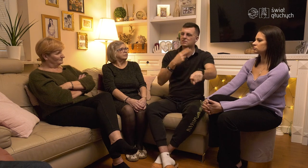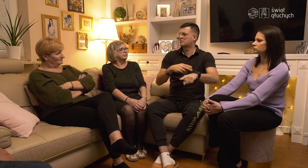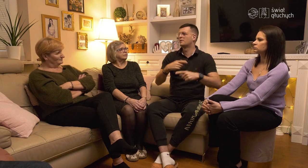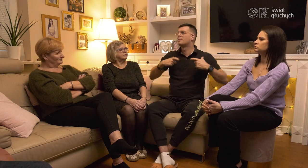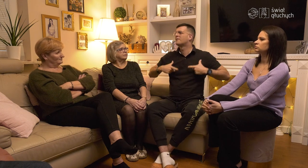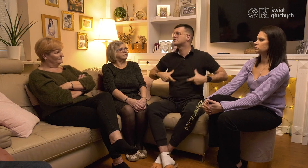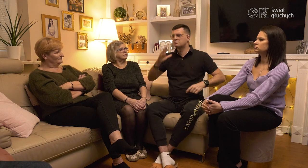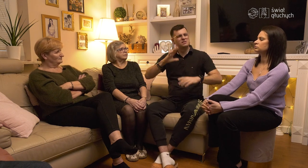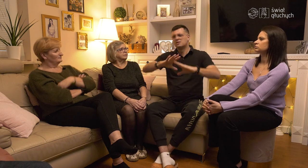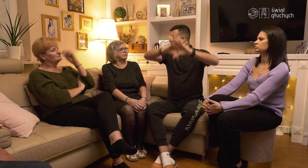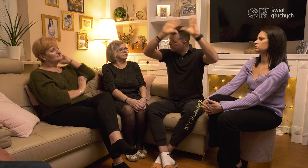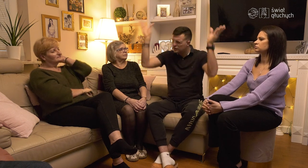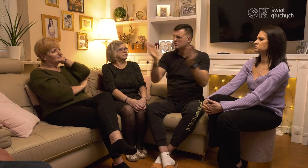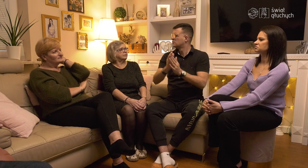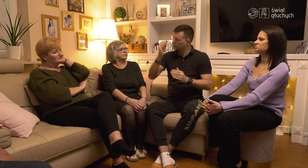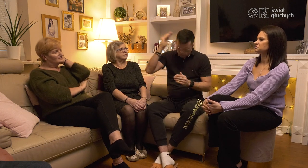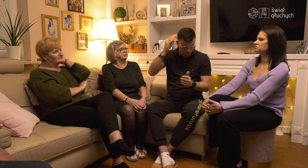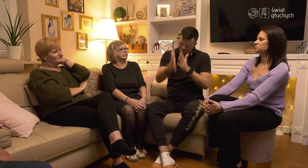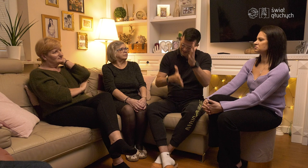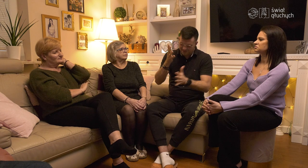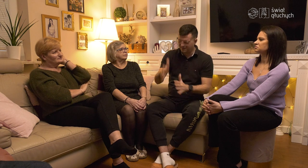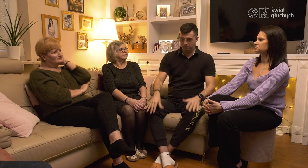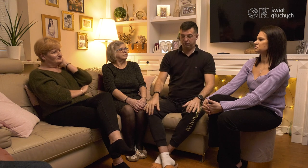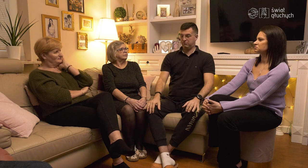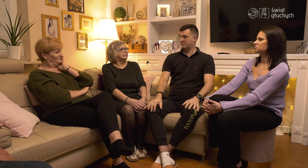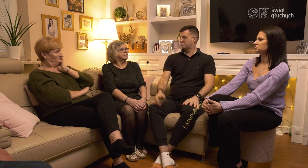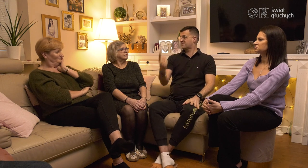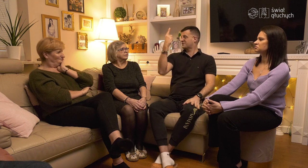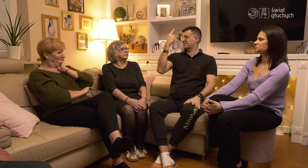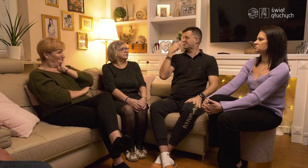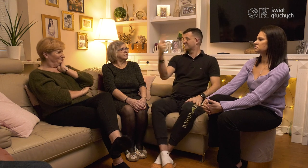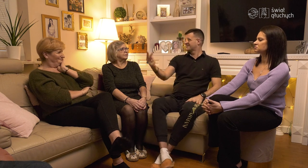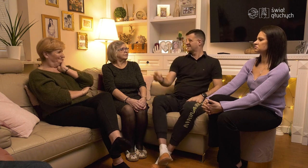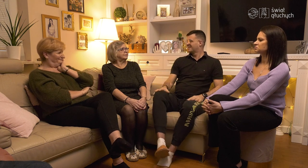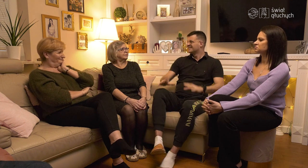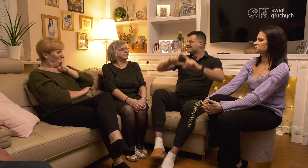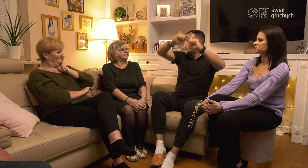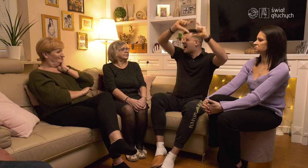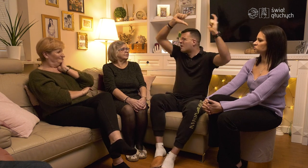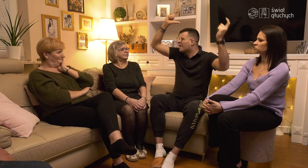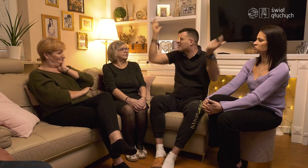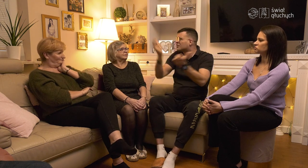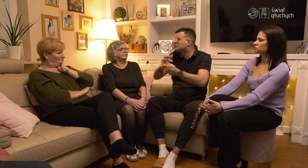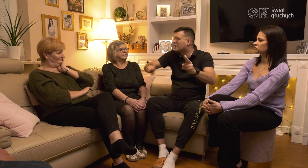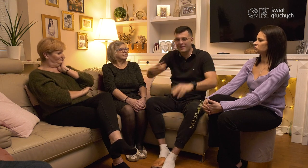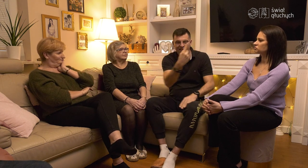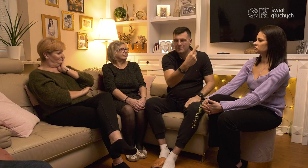They live in the countryside, one deaf, and they all learned to sign! Shock! The first I see, the WHOLE family signs!